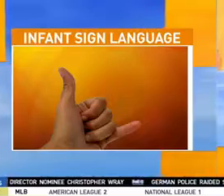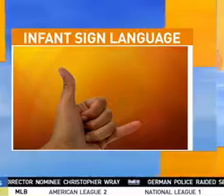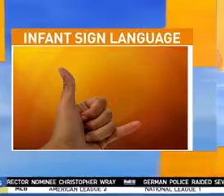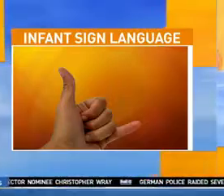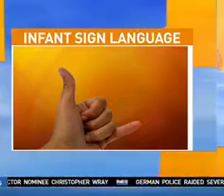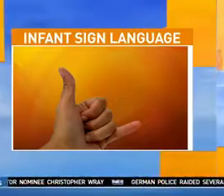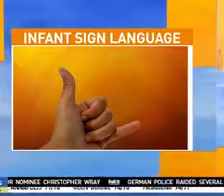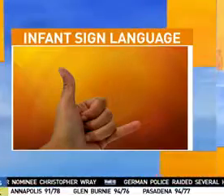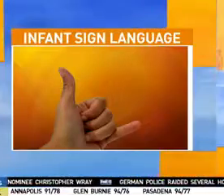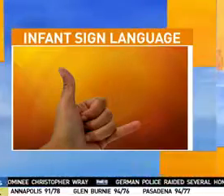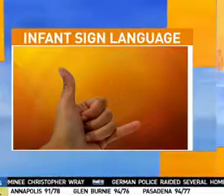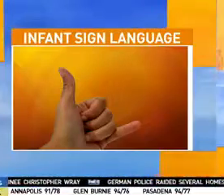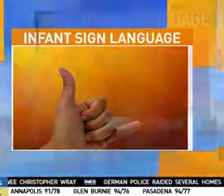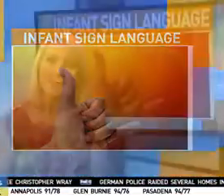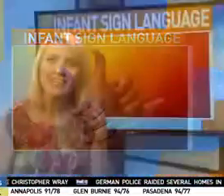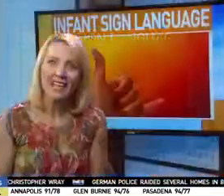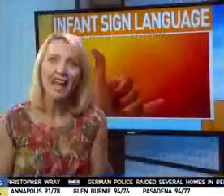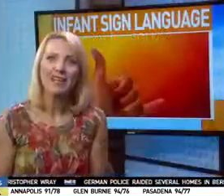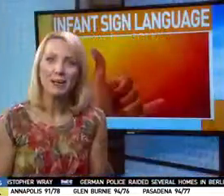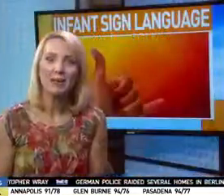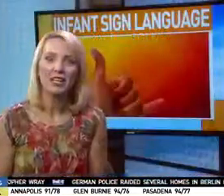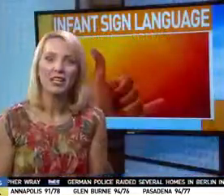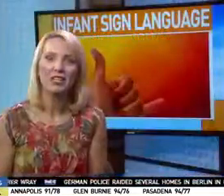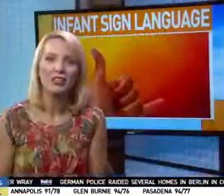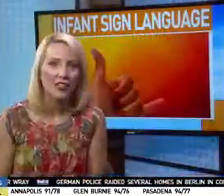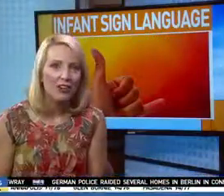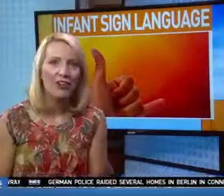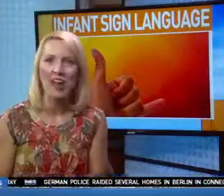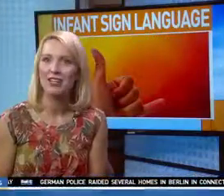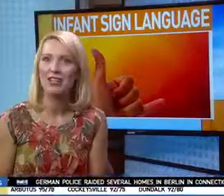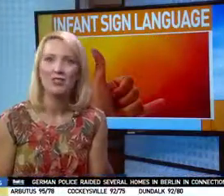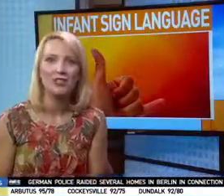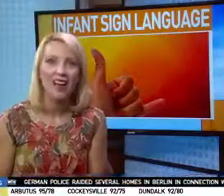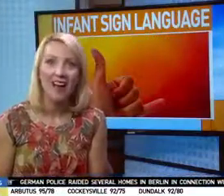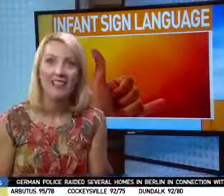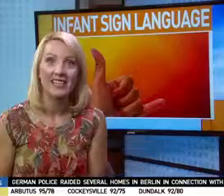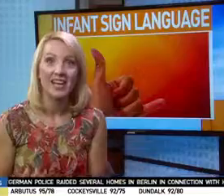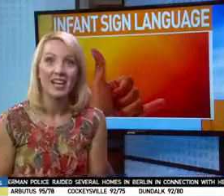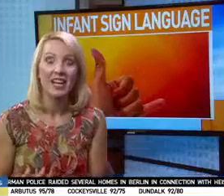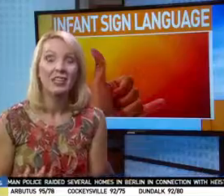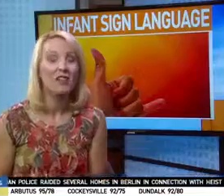Before they can even speak, babies have the ability to learn and use signs that could